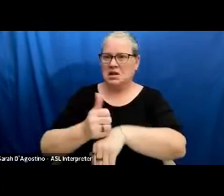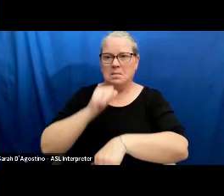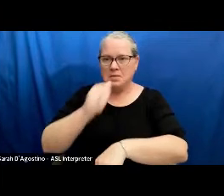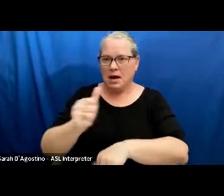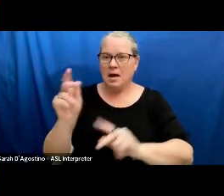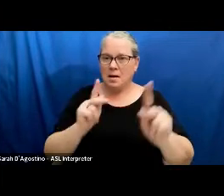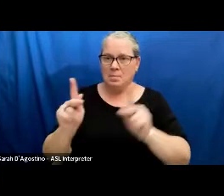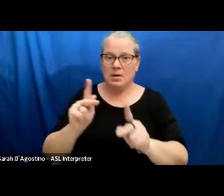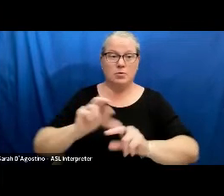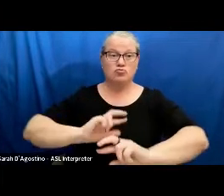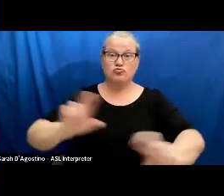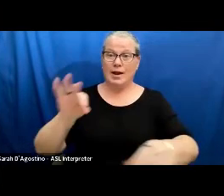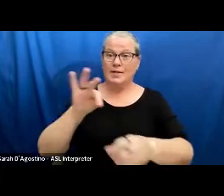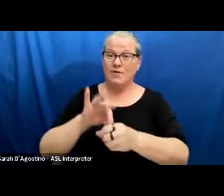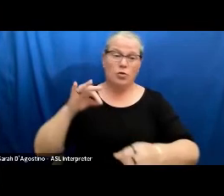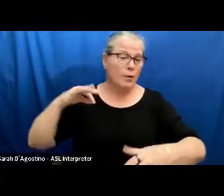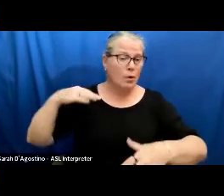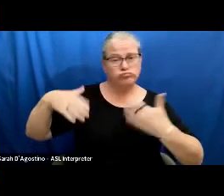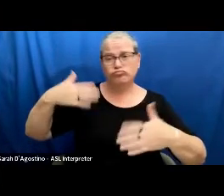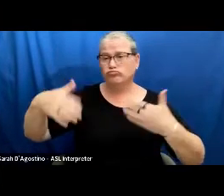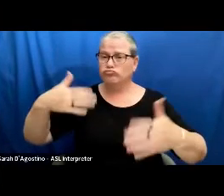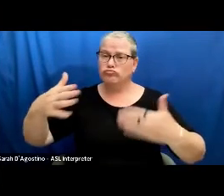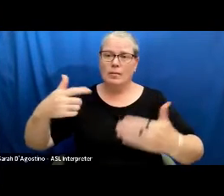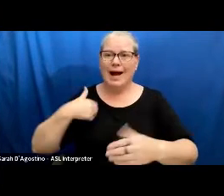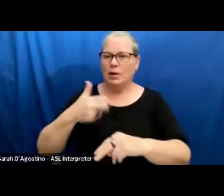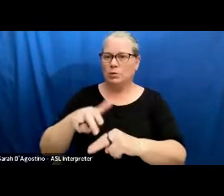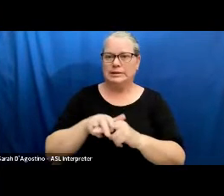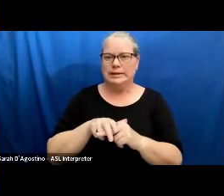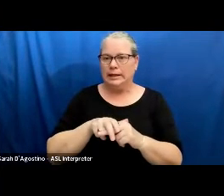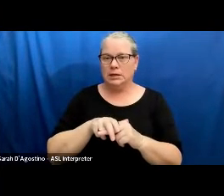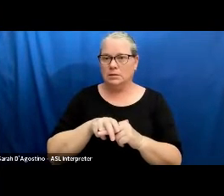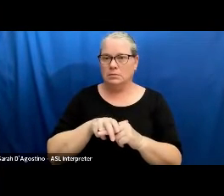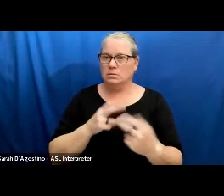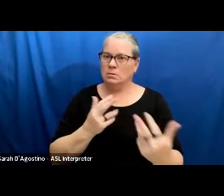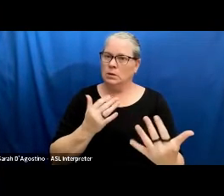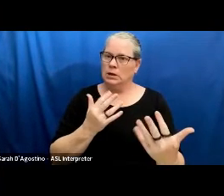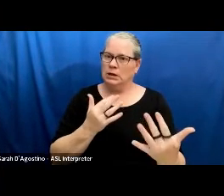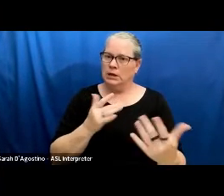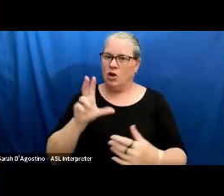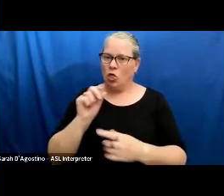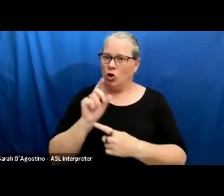were moving along and i was sitting i sat for probably 30 minutes when i went to vote nothing